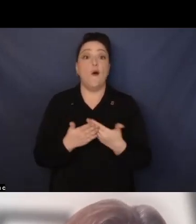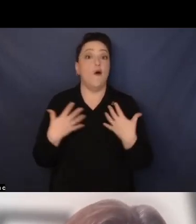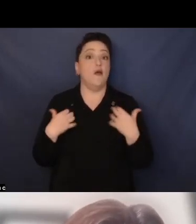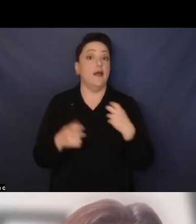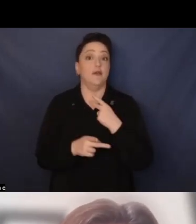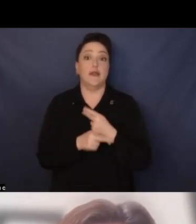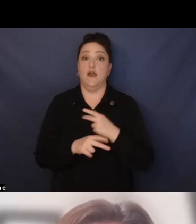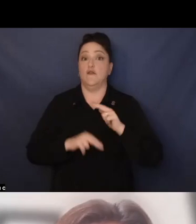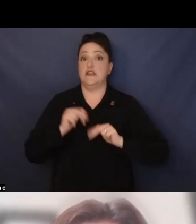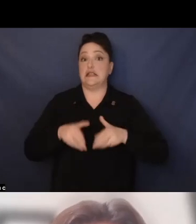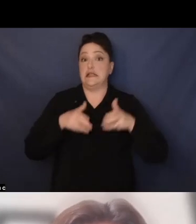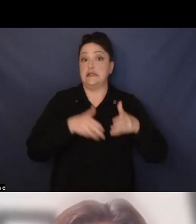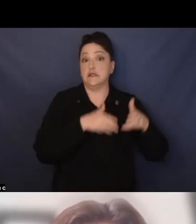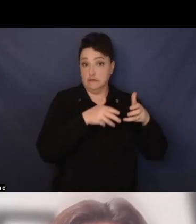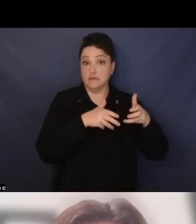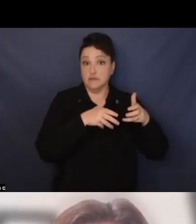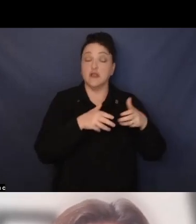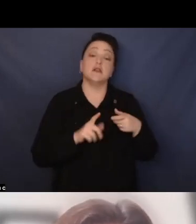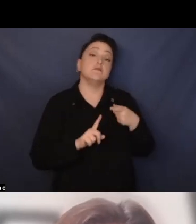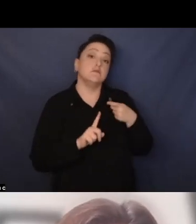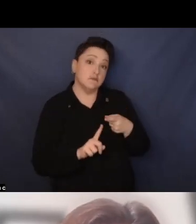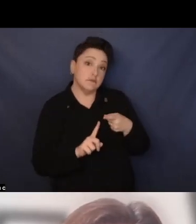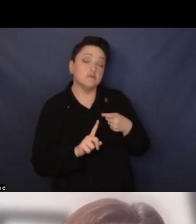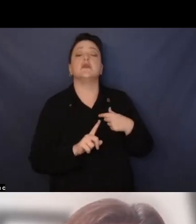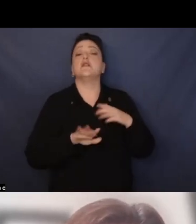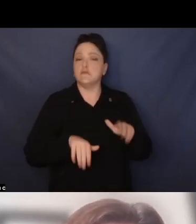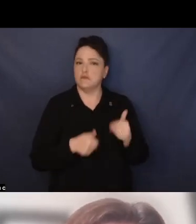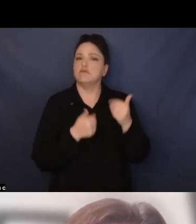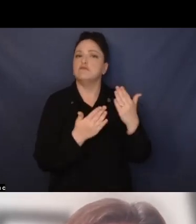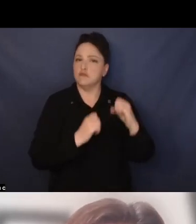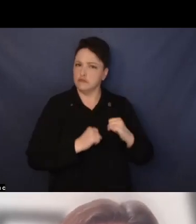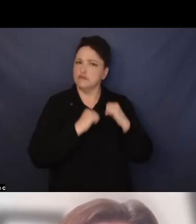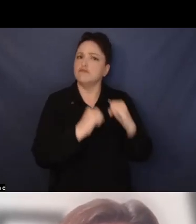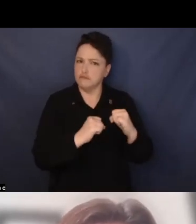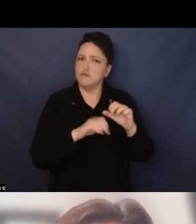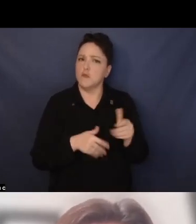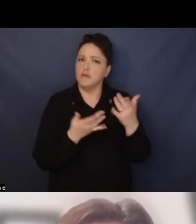document that masks are recommended or strongly recommended in high-risk settings like healthcare